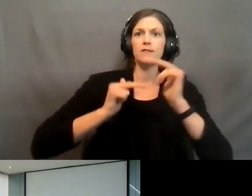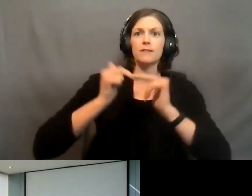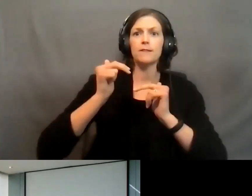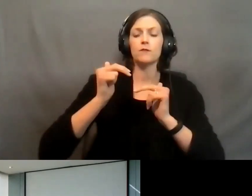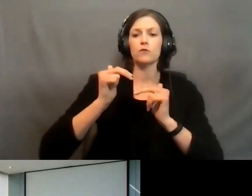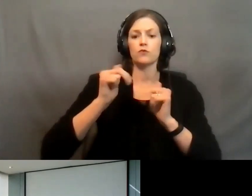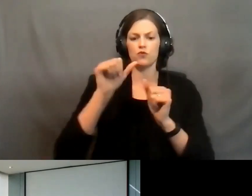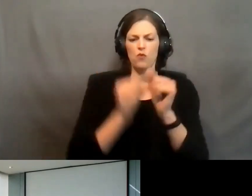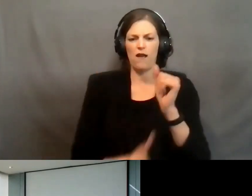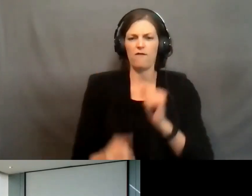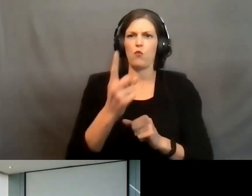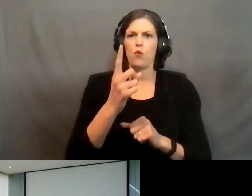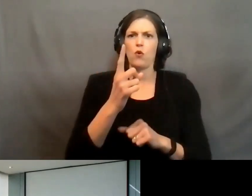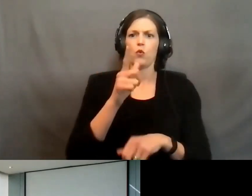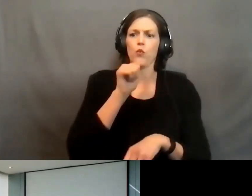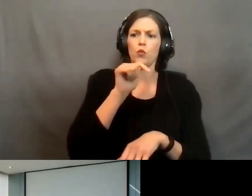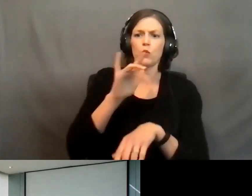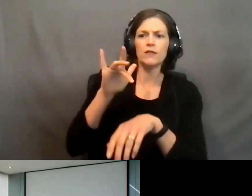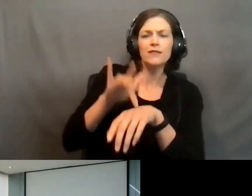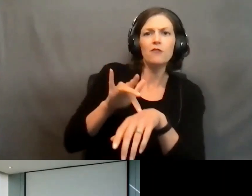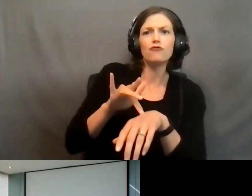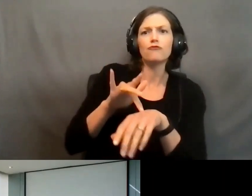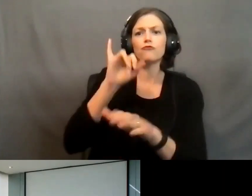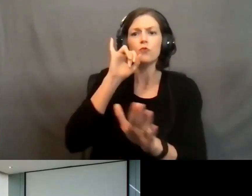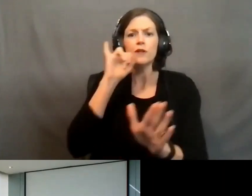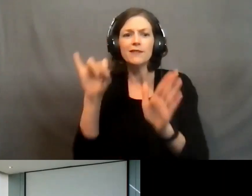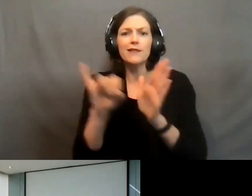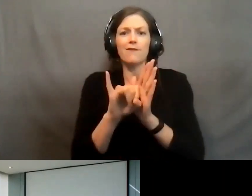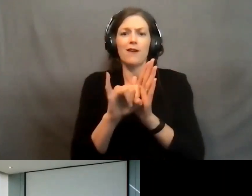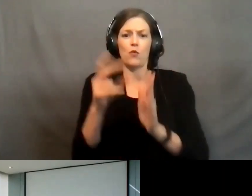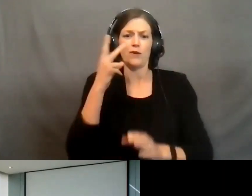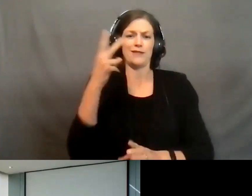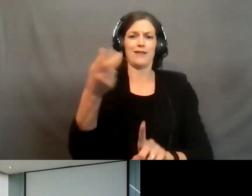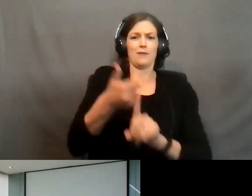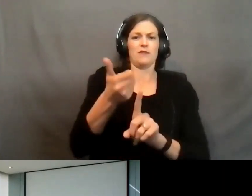identify or see themselves or not 12:07:58 as part of the broad field